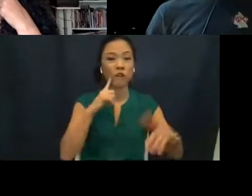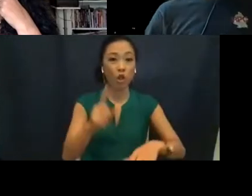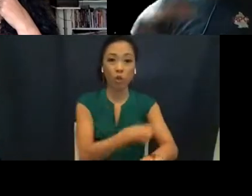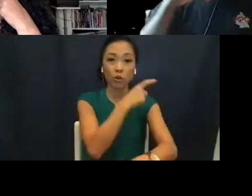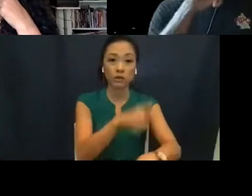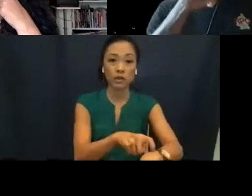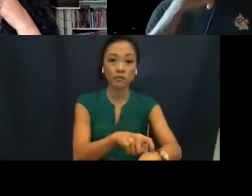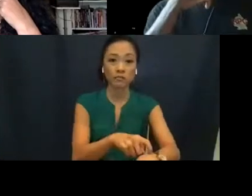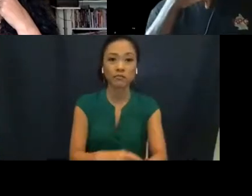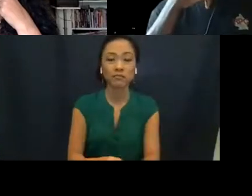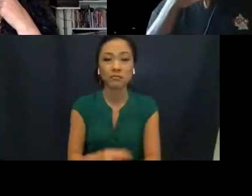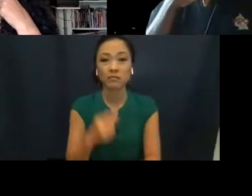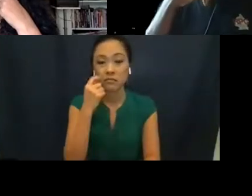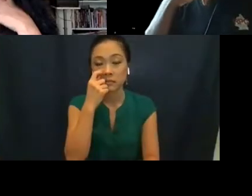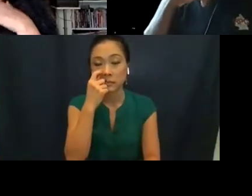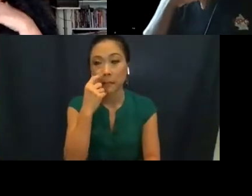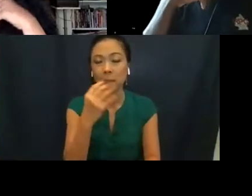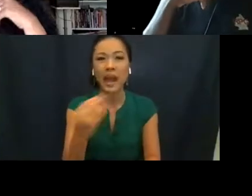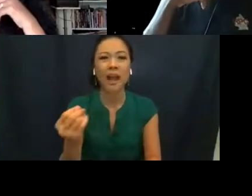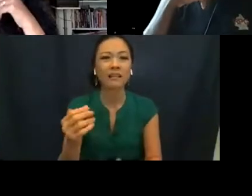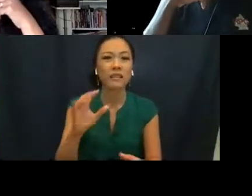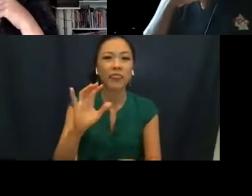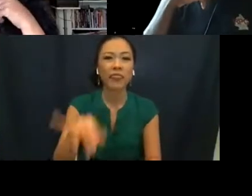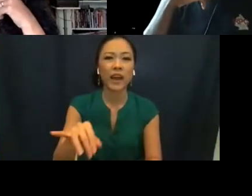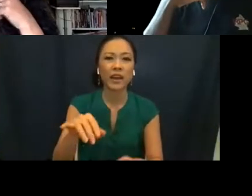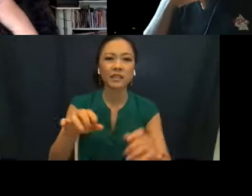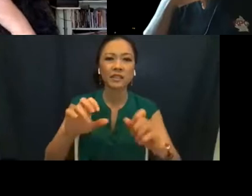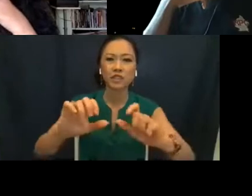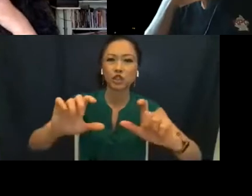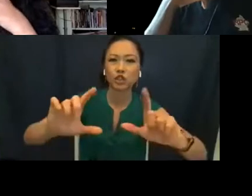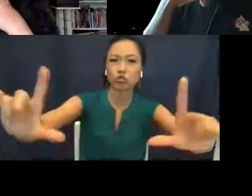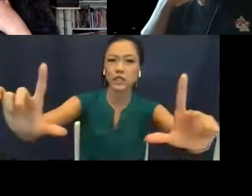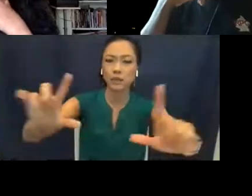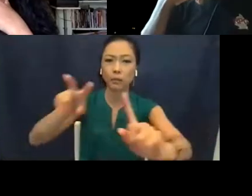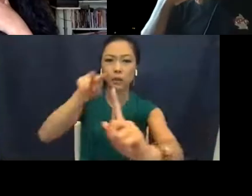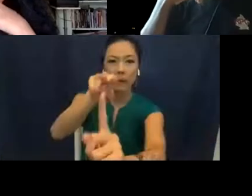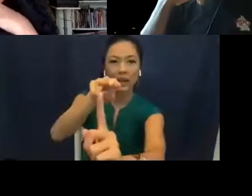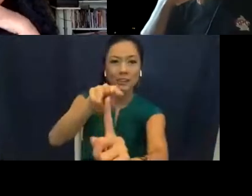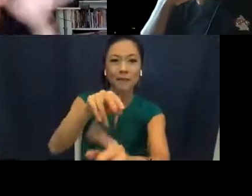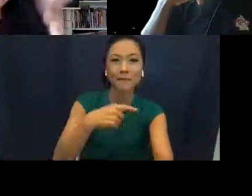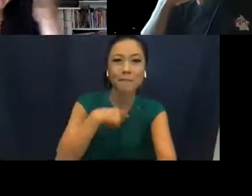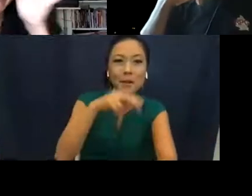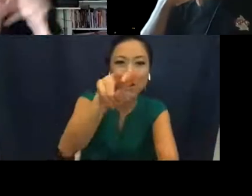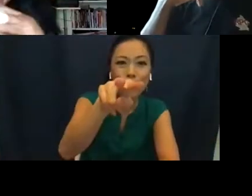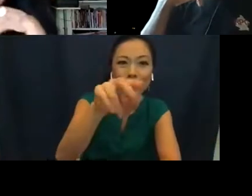than I saw Sydney's lips and I feel connected to you in different ways and there is something